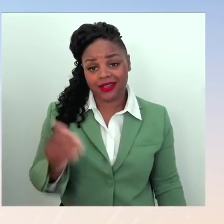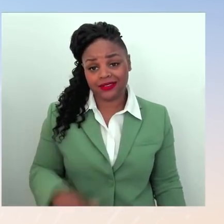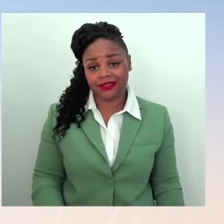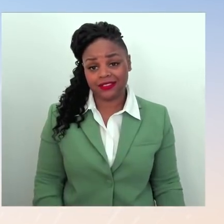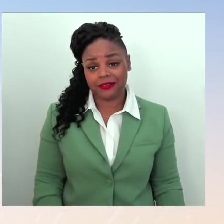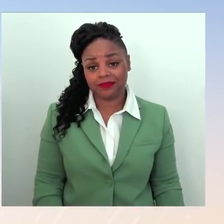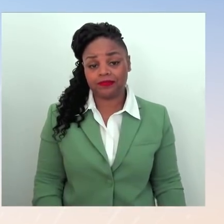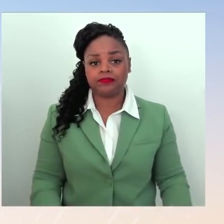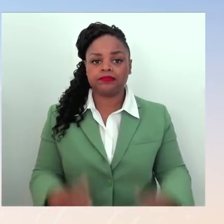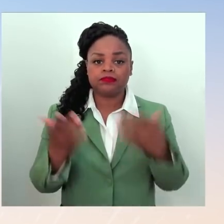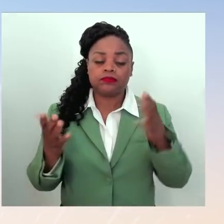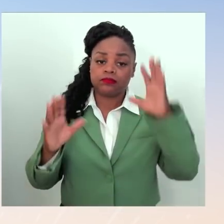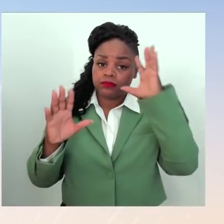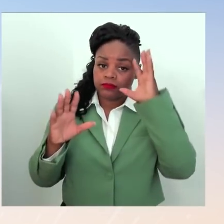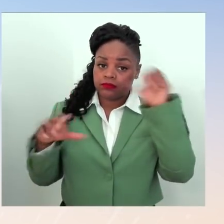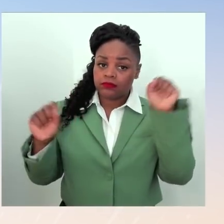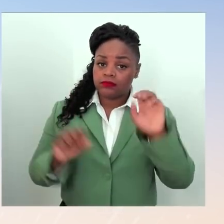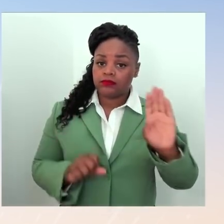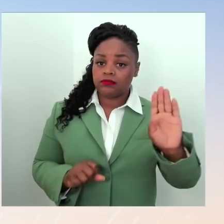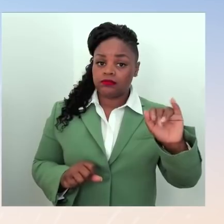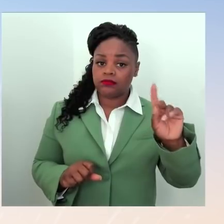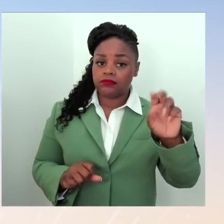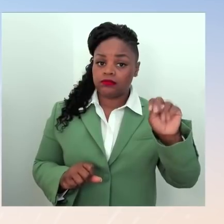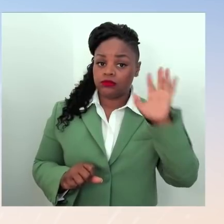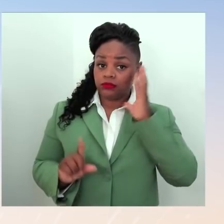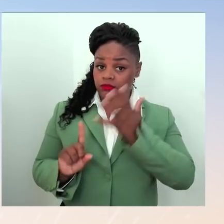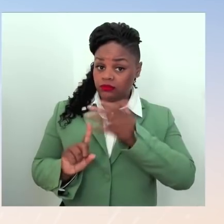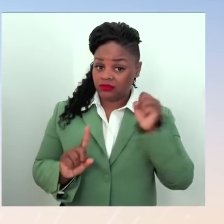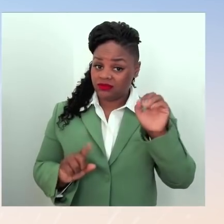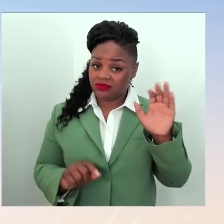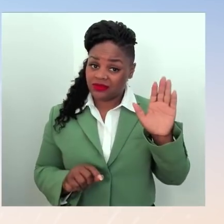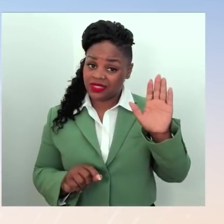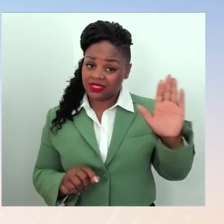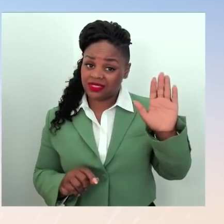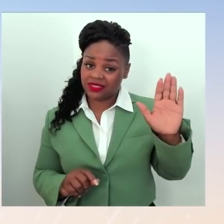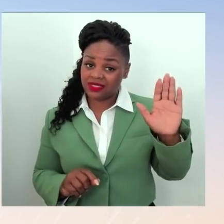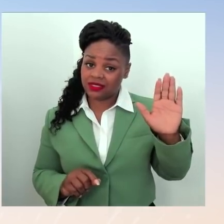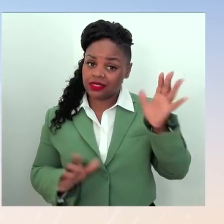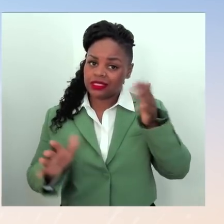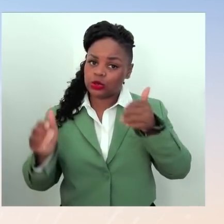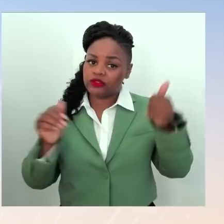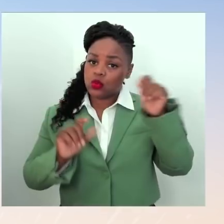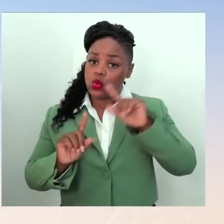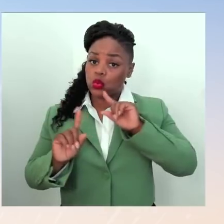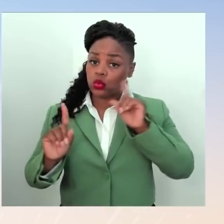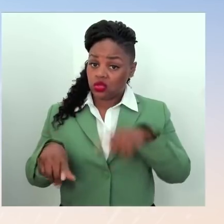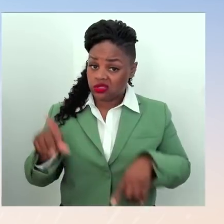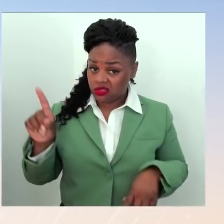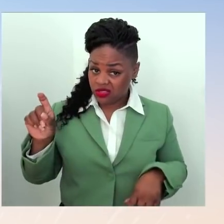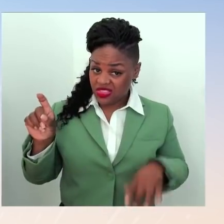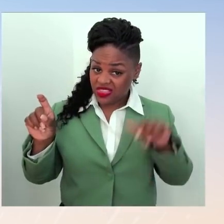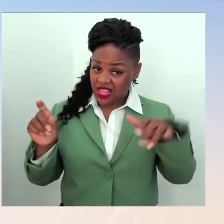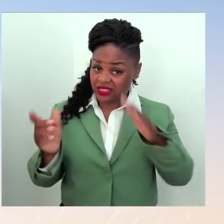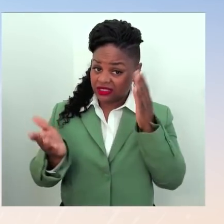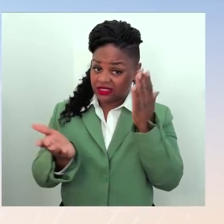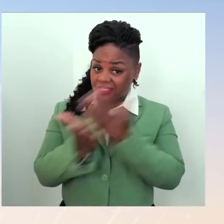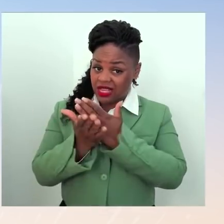that halts new oil and natural gas leases on public lands? Ms. Psaki: Well, 90 percent of them happen on private lands,